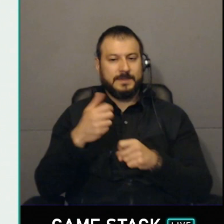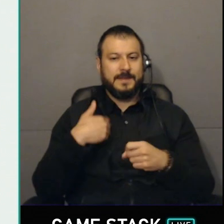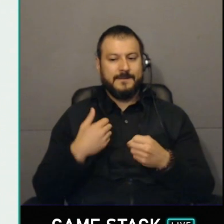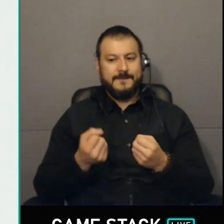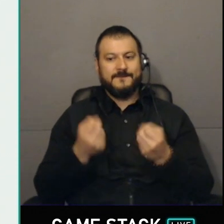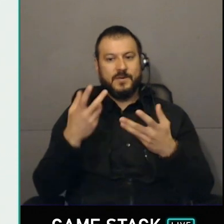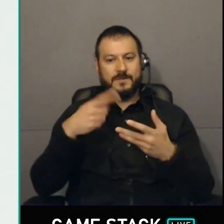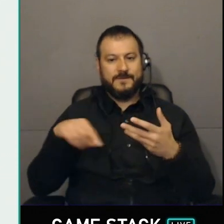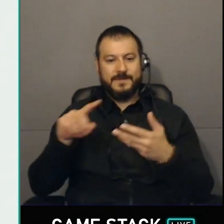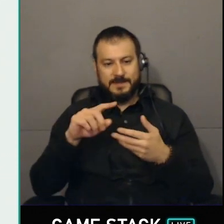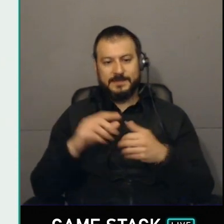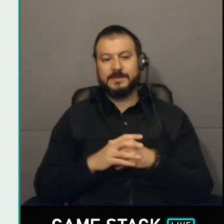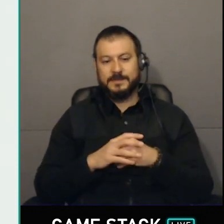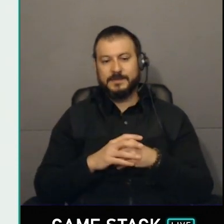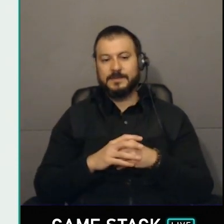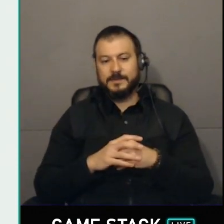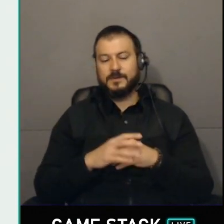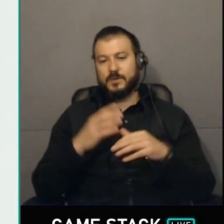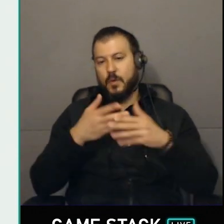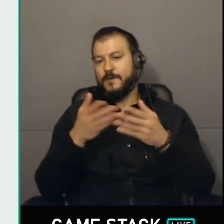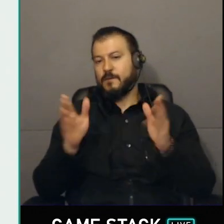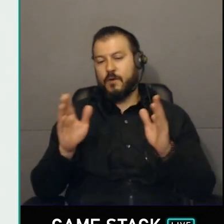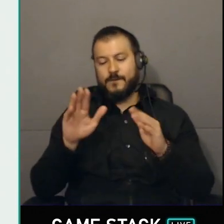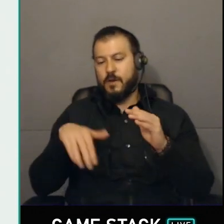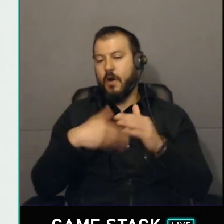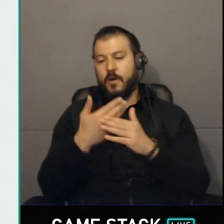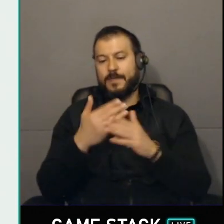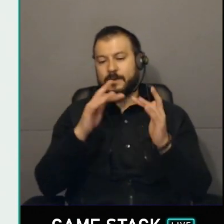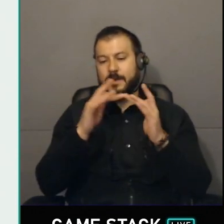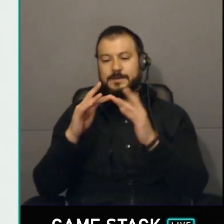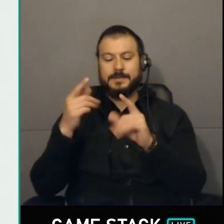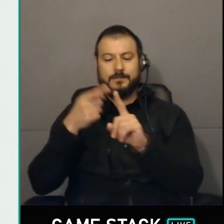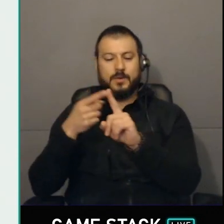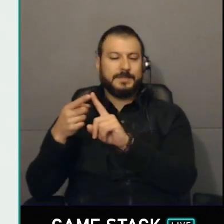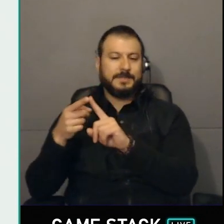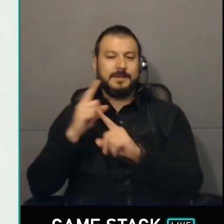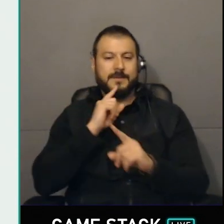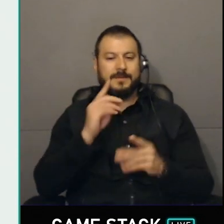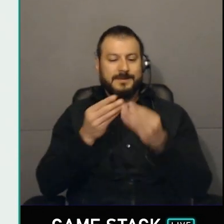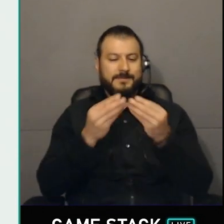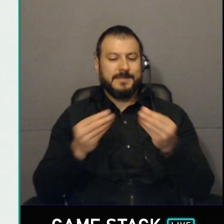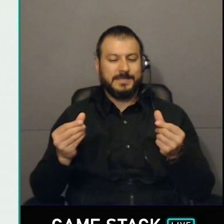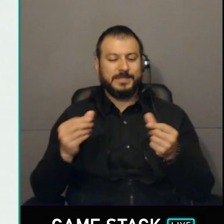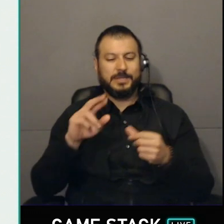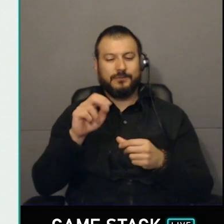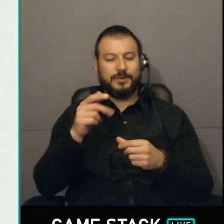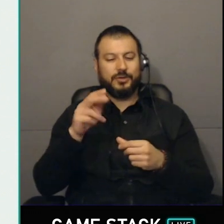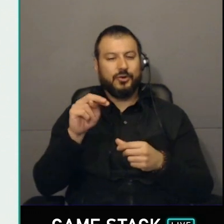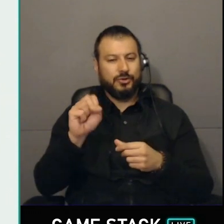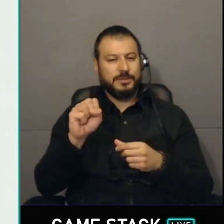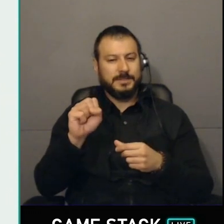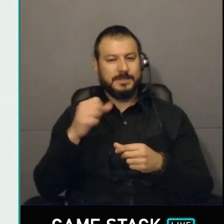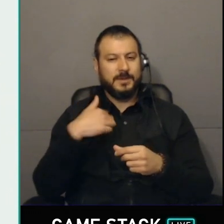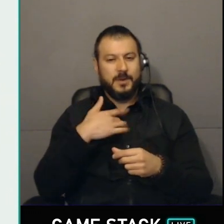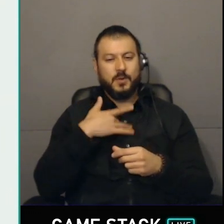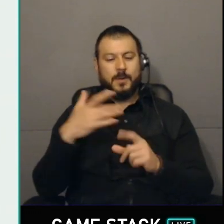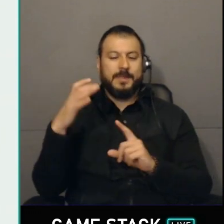iterations over all of the contact points, but there are diminishing returns, so we normally cap the number of iterations to around four,